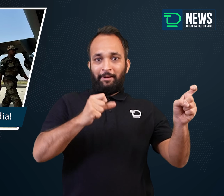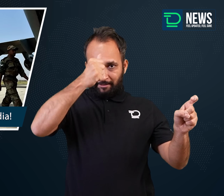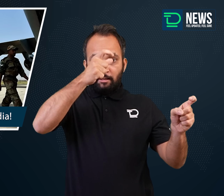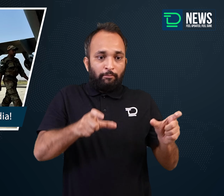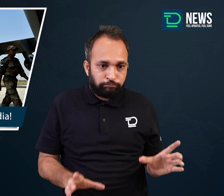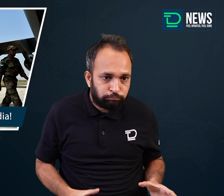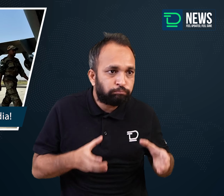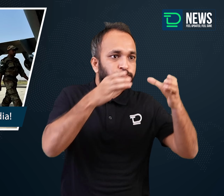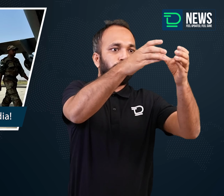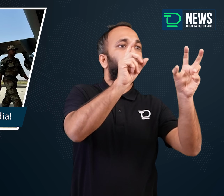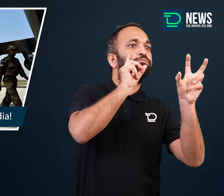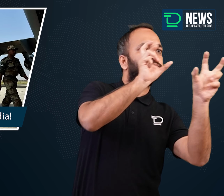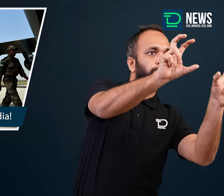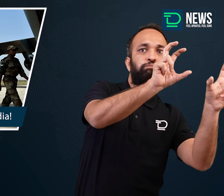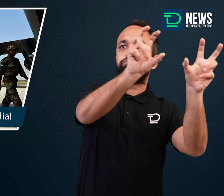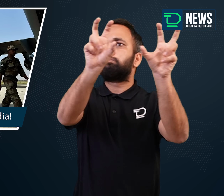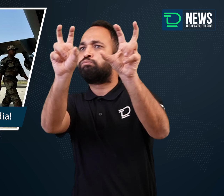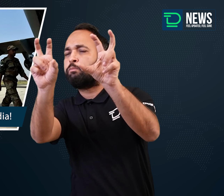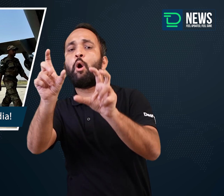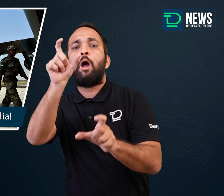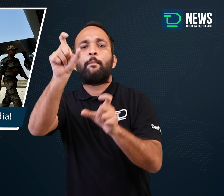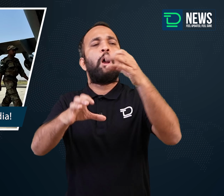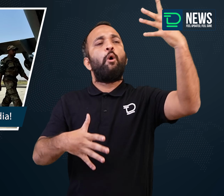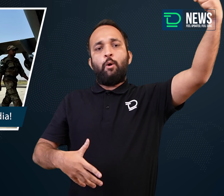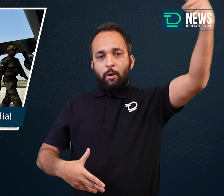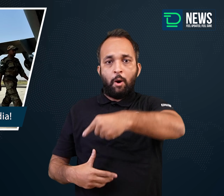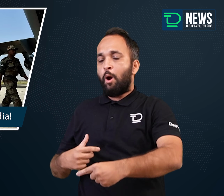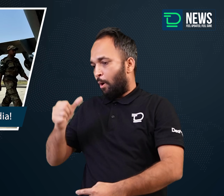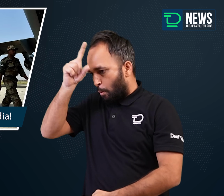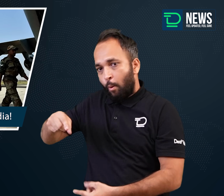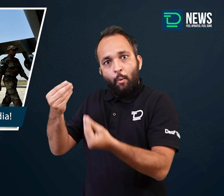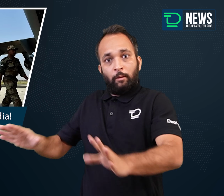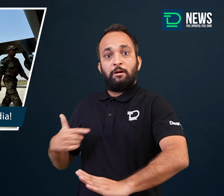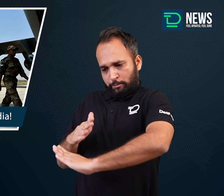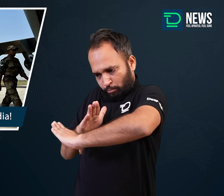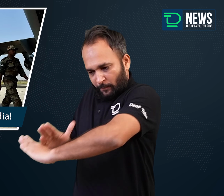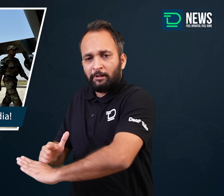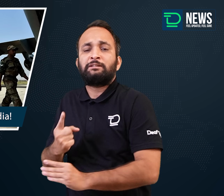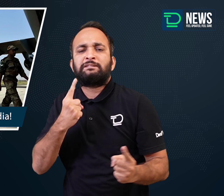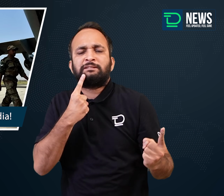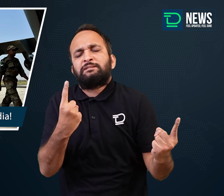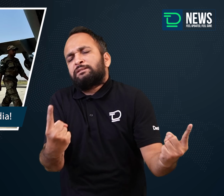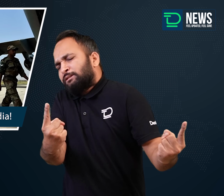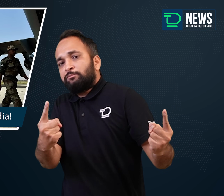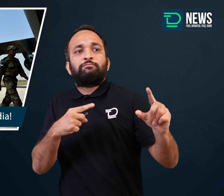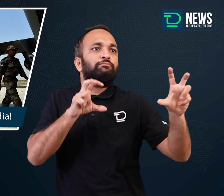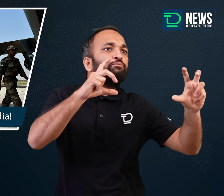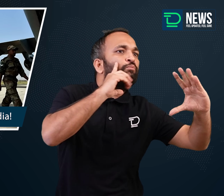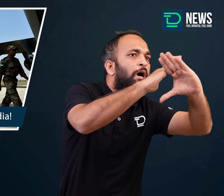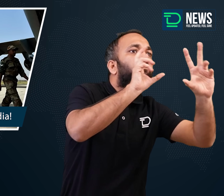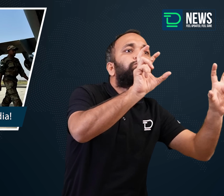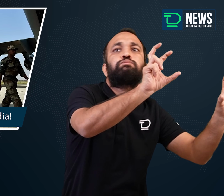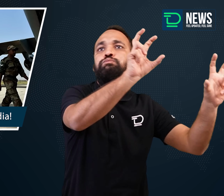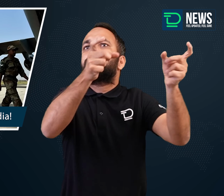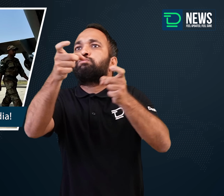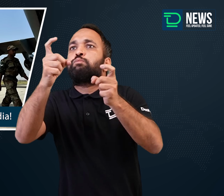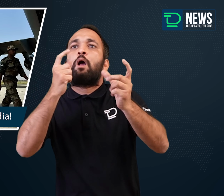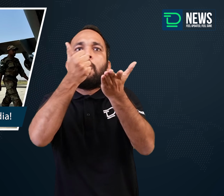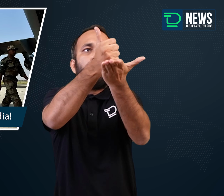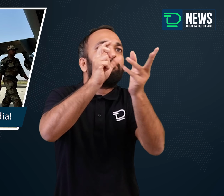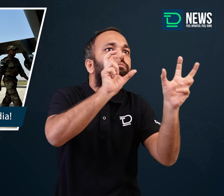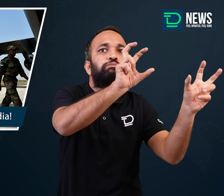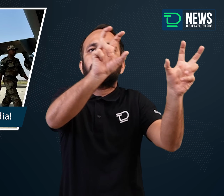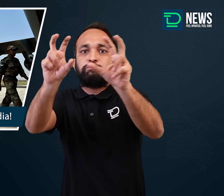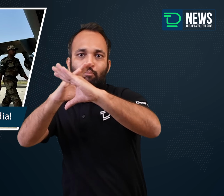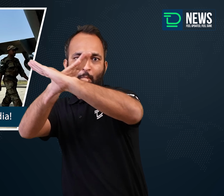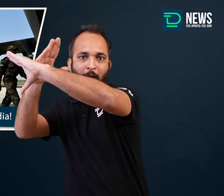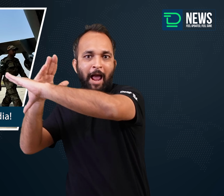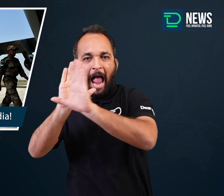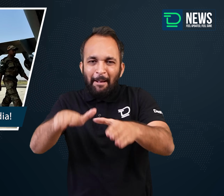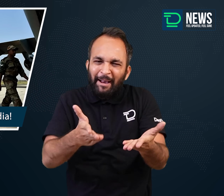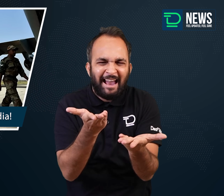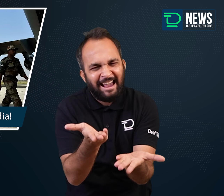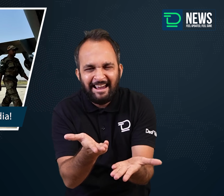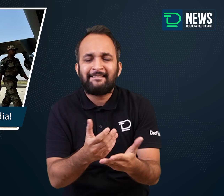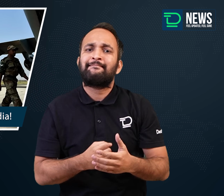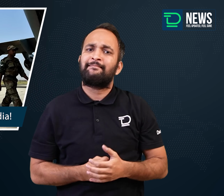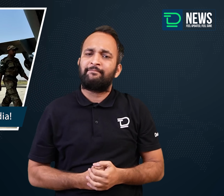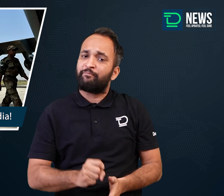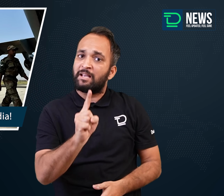We have a strong defence system.